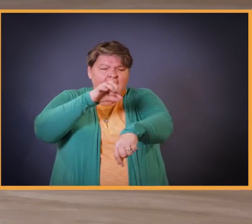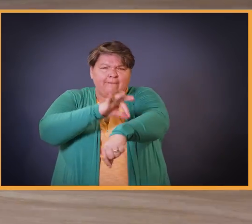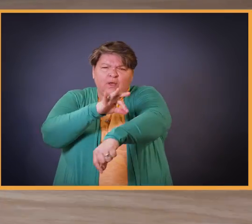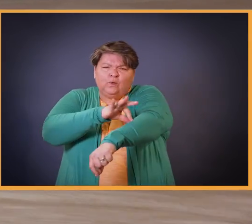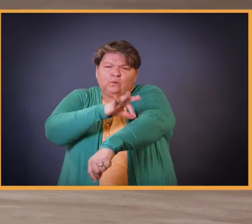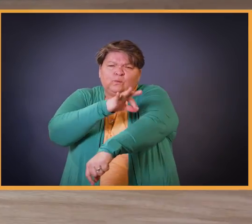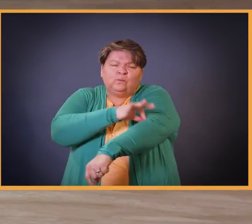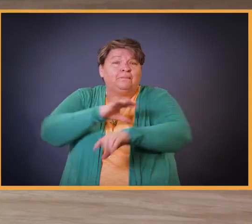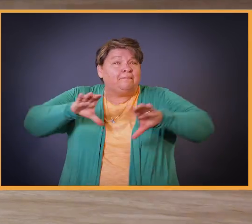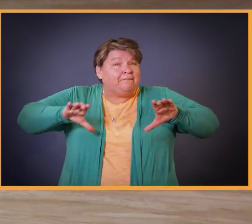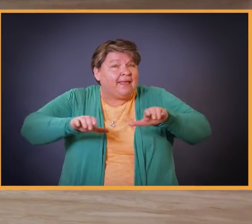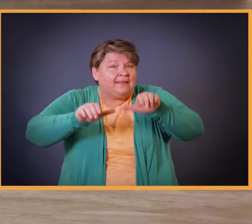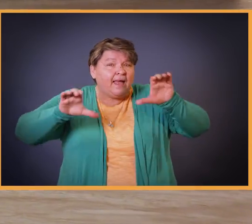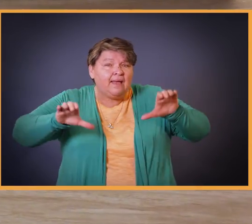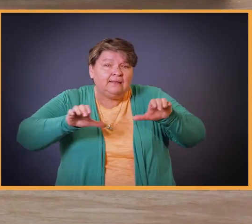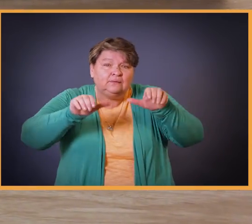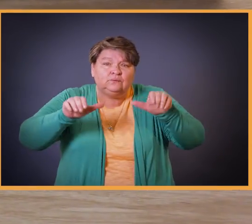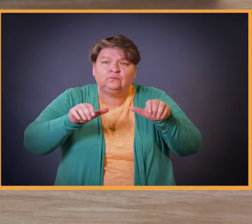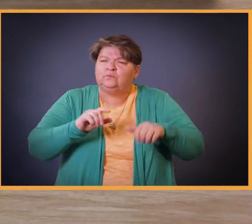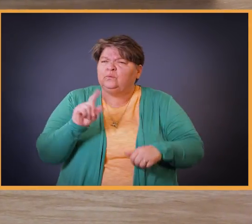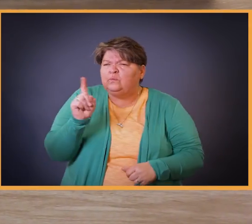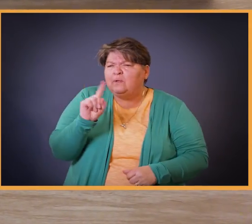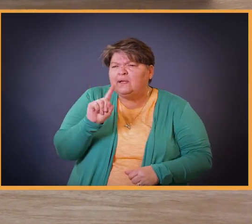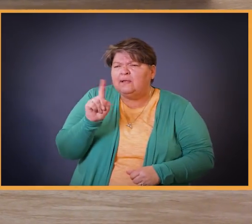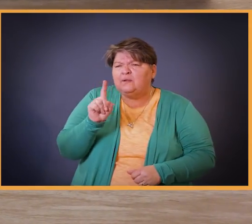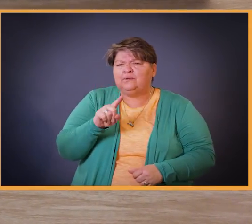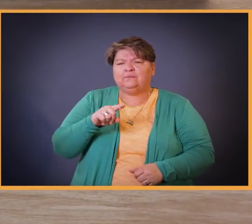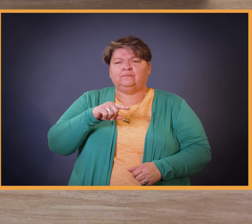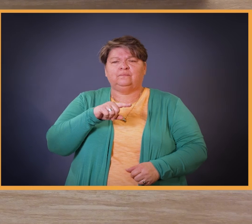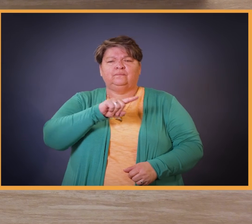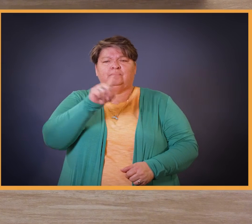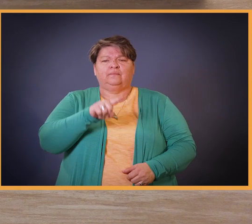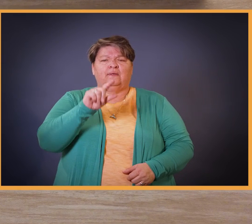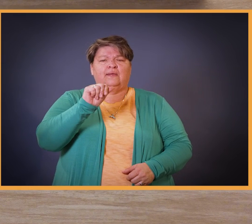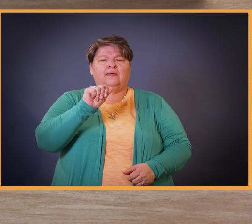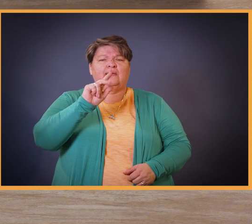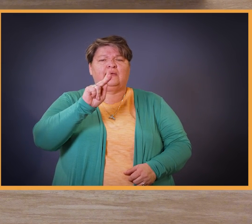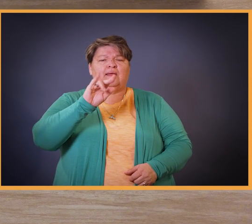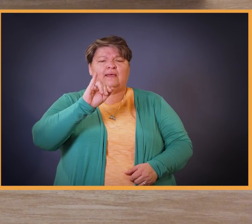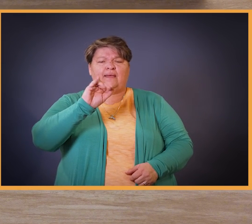visit the Leonard P. Zakim Center for Integrative Therapies and Healthy Living.